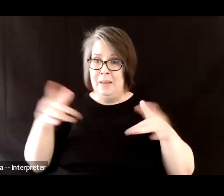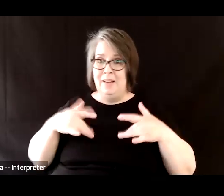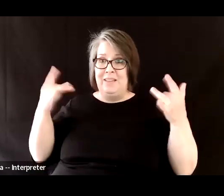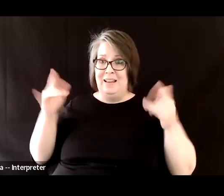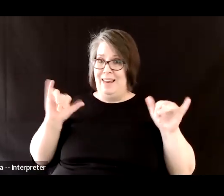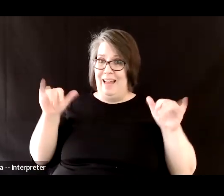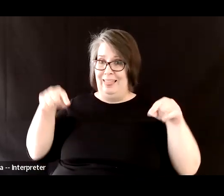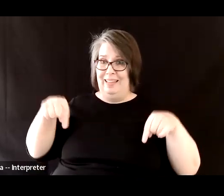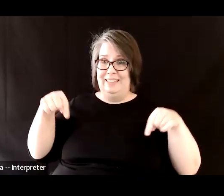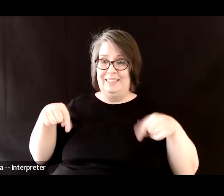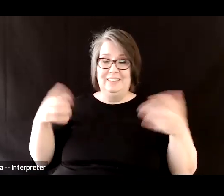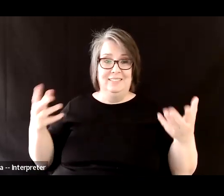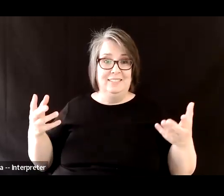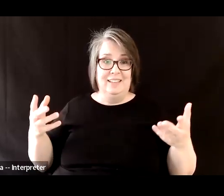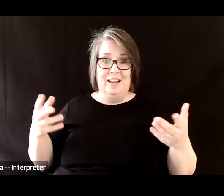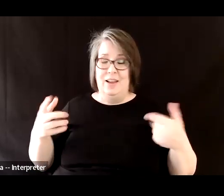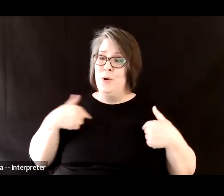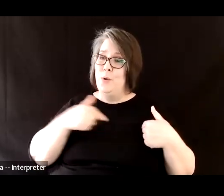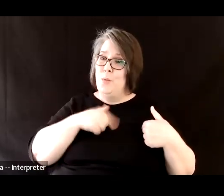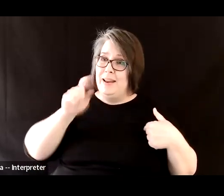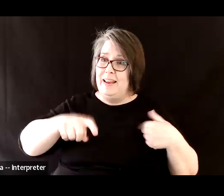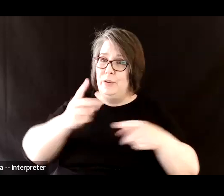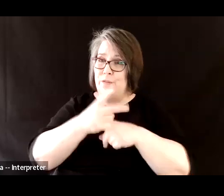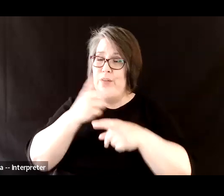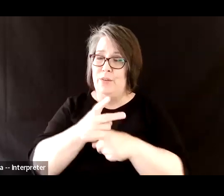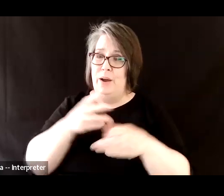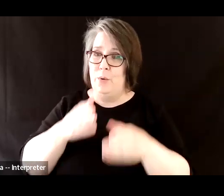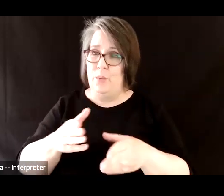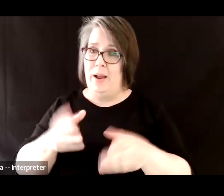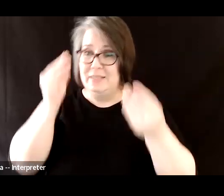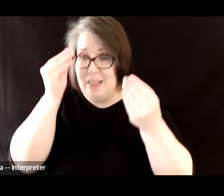this one, we need to figure out a way to let folks know that